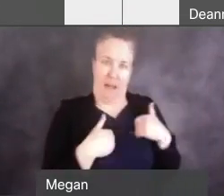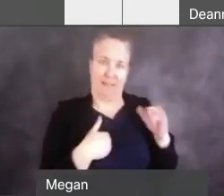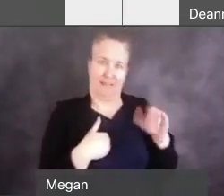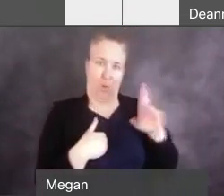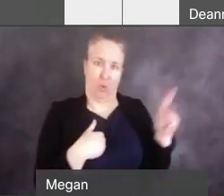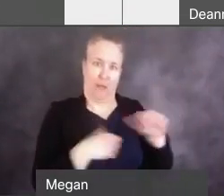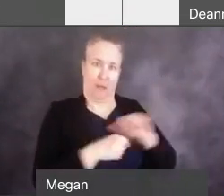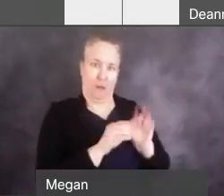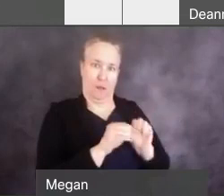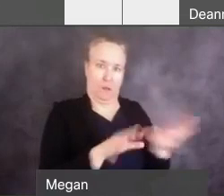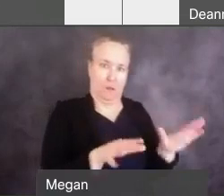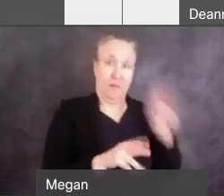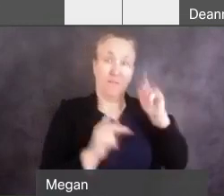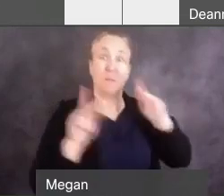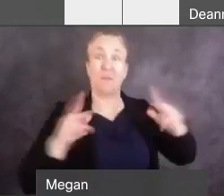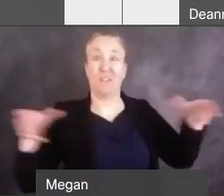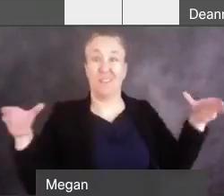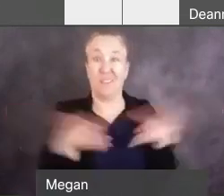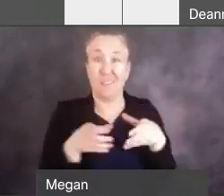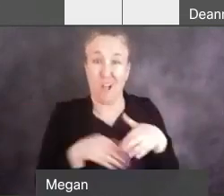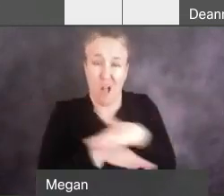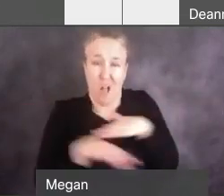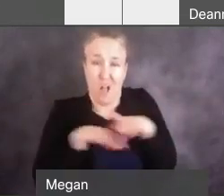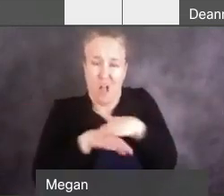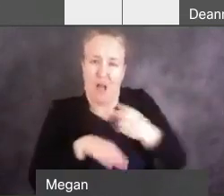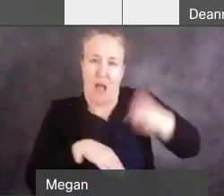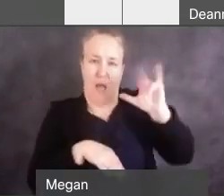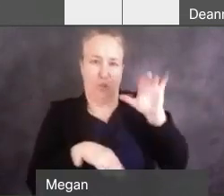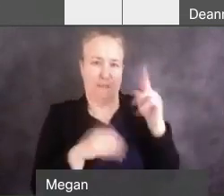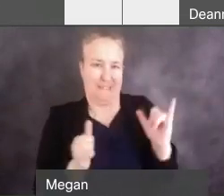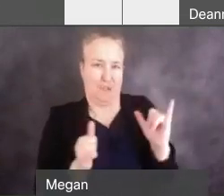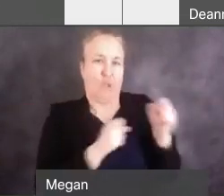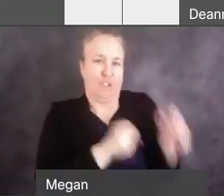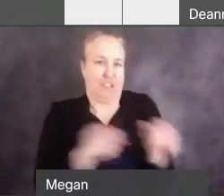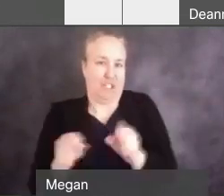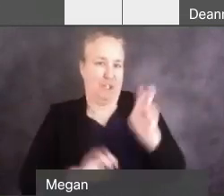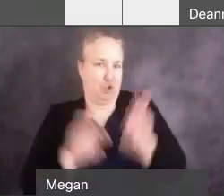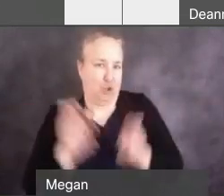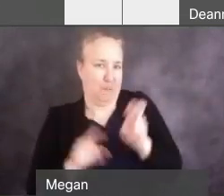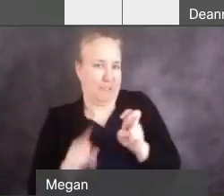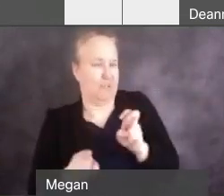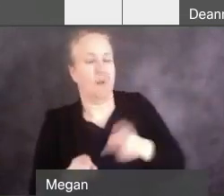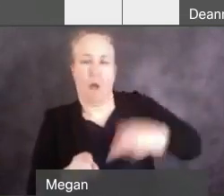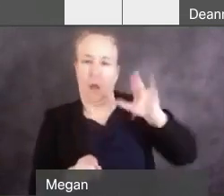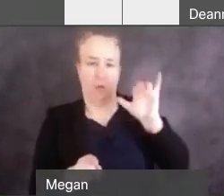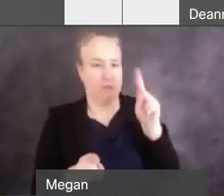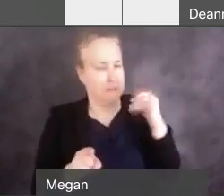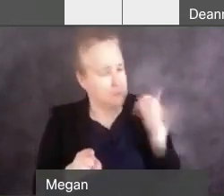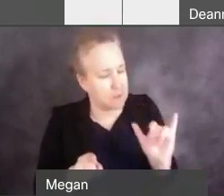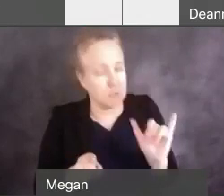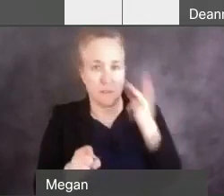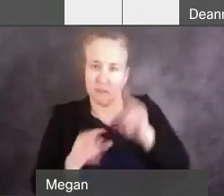gatherings remain high risk. We still have a fair amount of virus in our community, not as much as